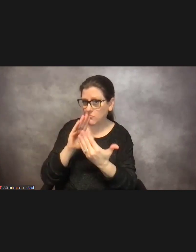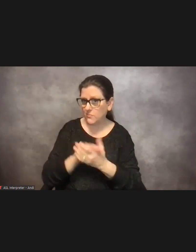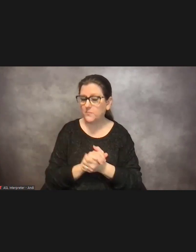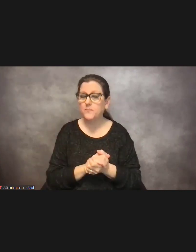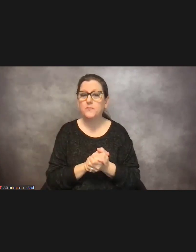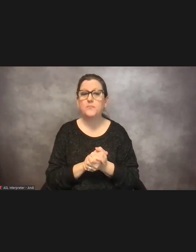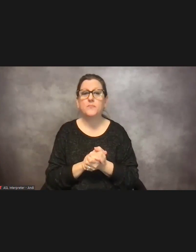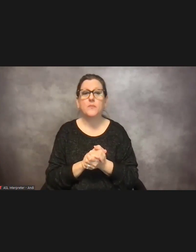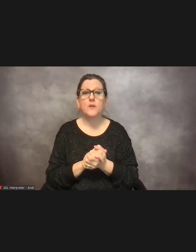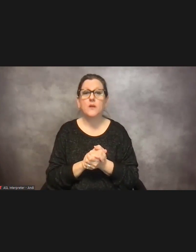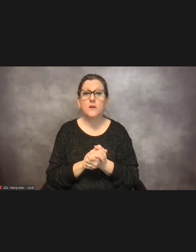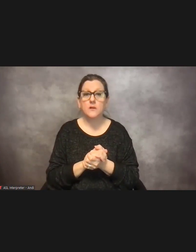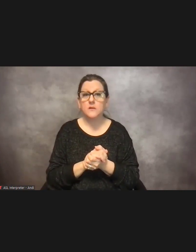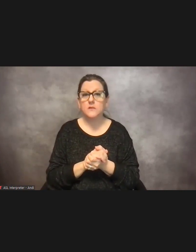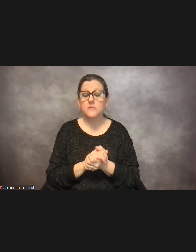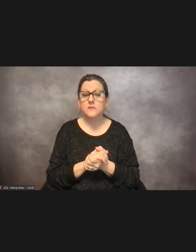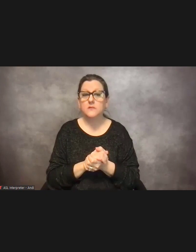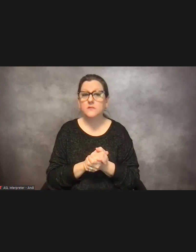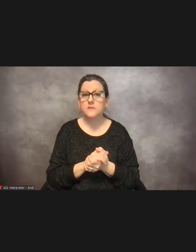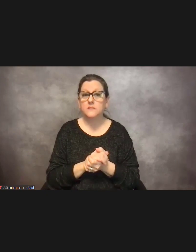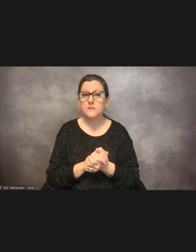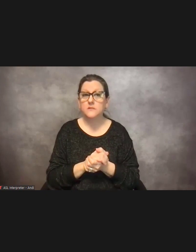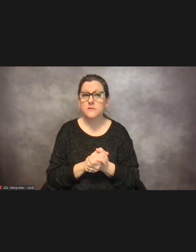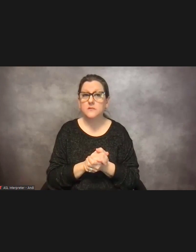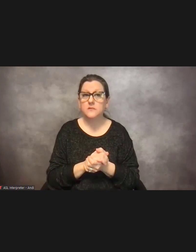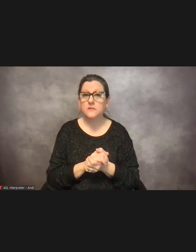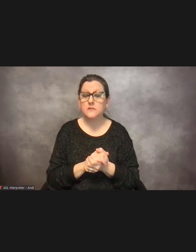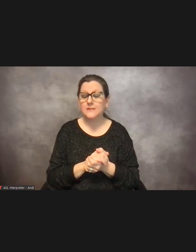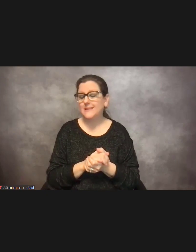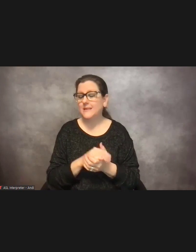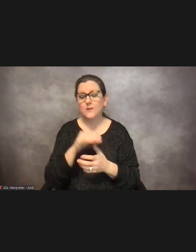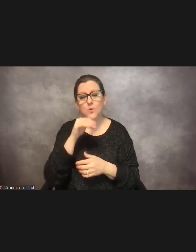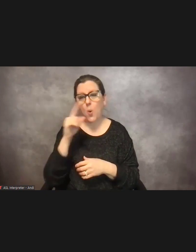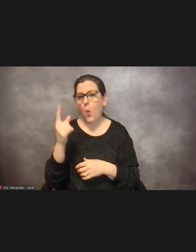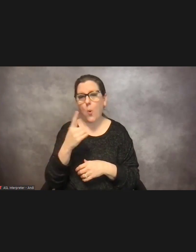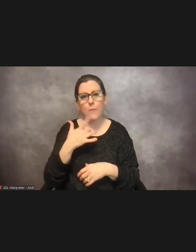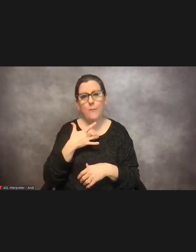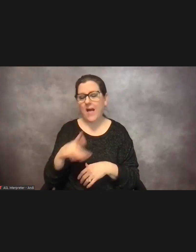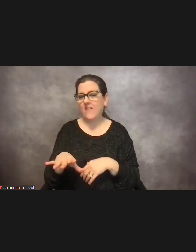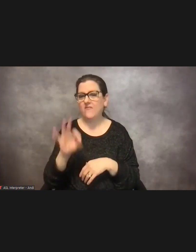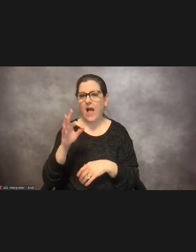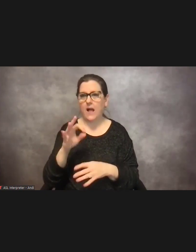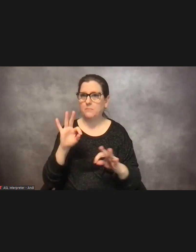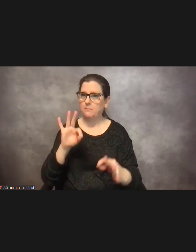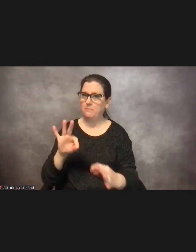Now, since you'll not always select the proper size on the very